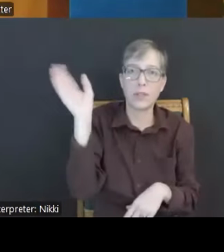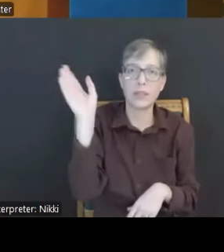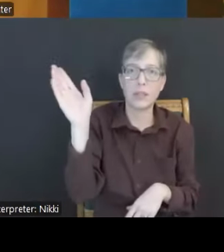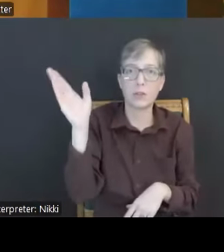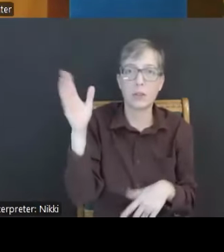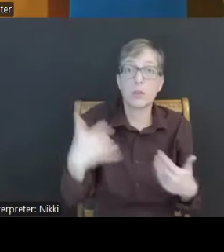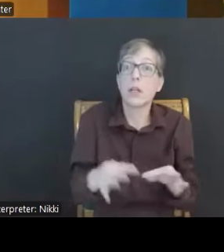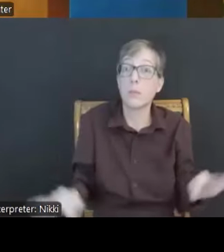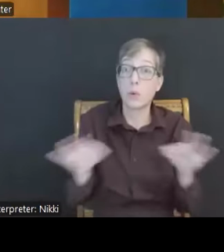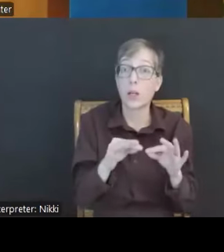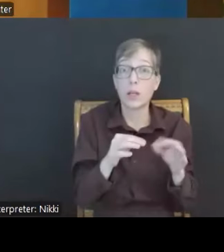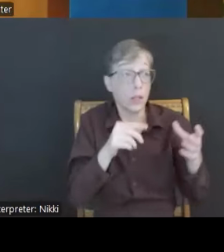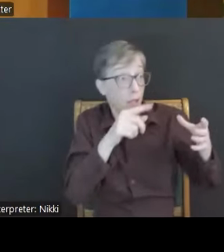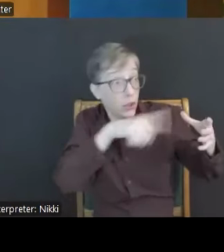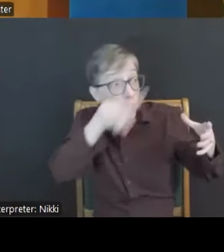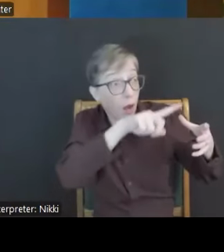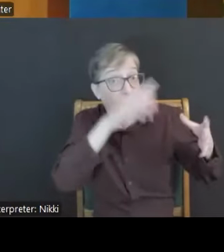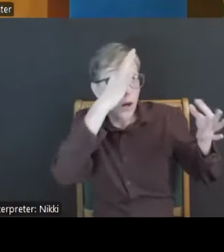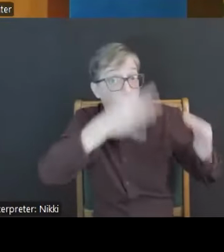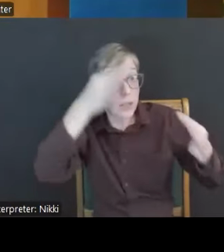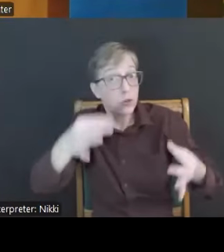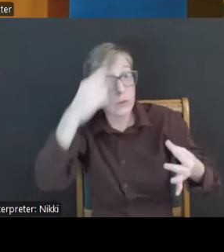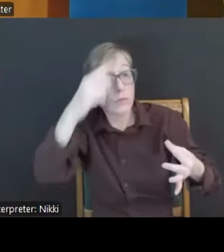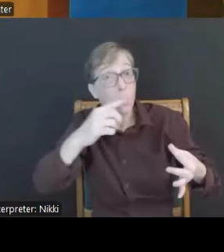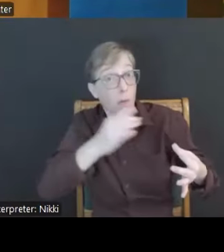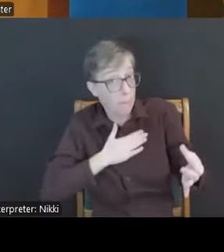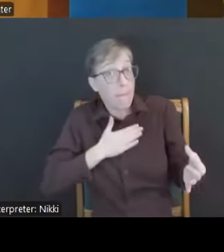you're making choices for our children and how how can you make a best choice for my child or